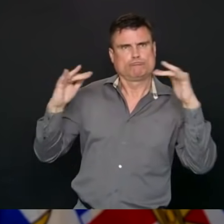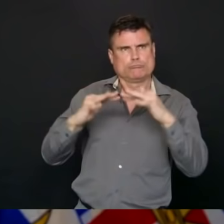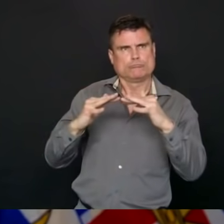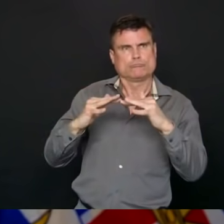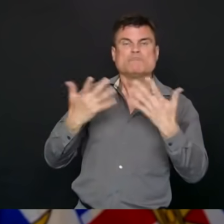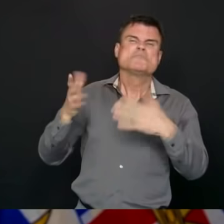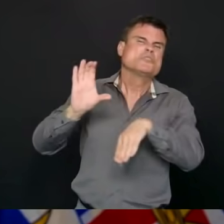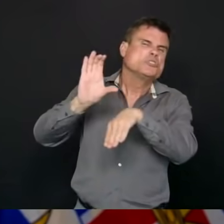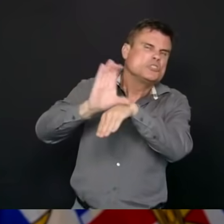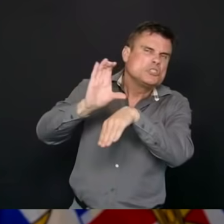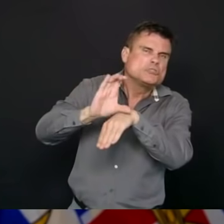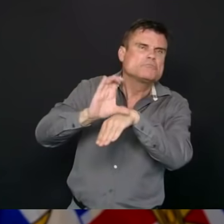what it will look like